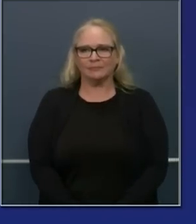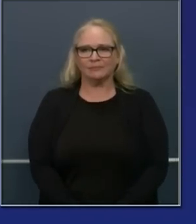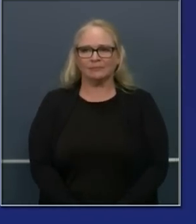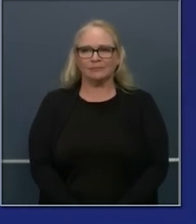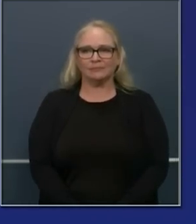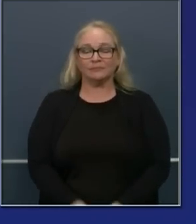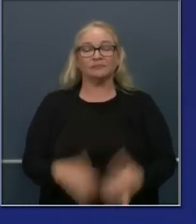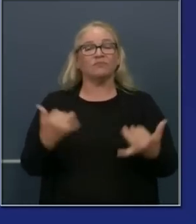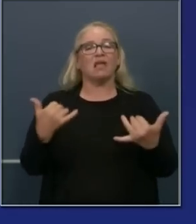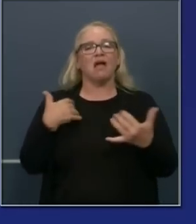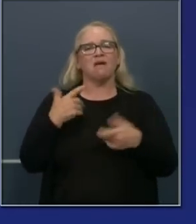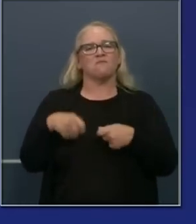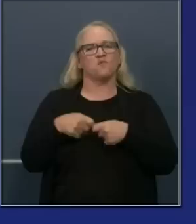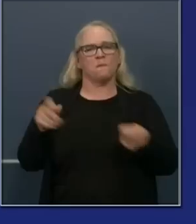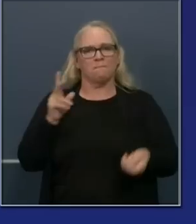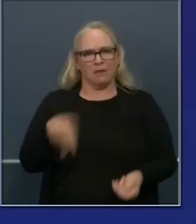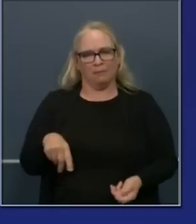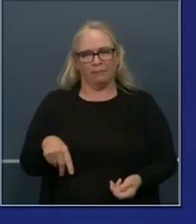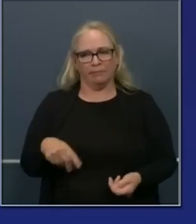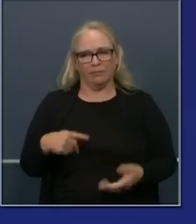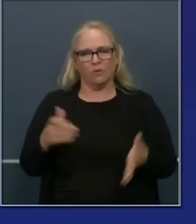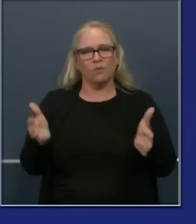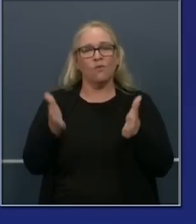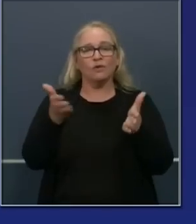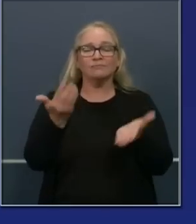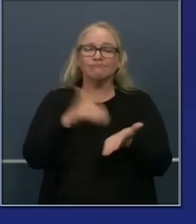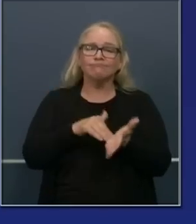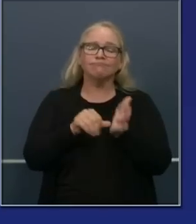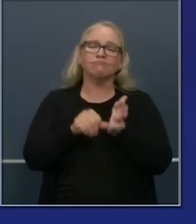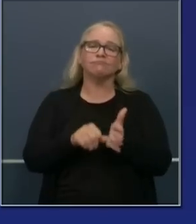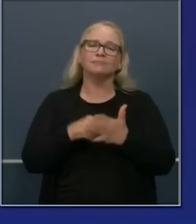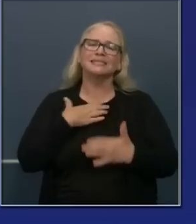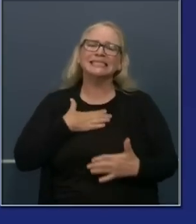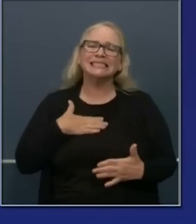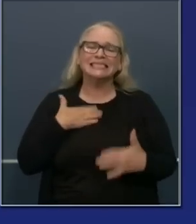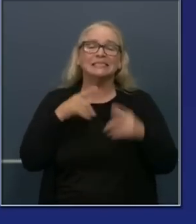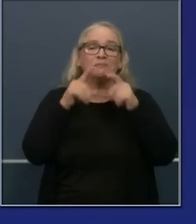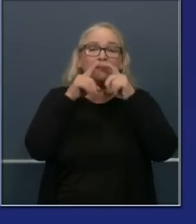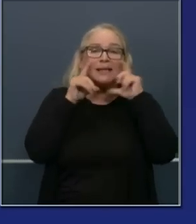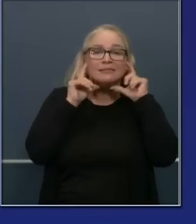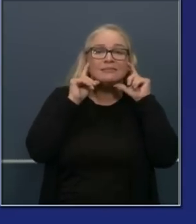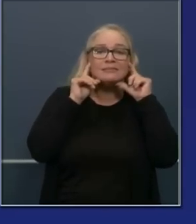NEED TO BE SUPPORTED. AS ALWAYS I END THESE PRESENTATIONS AS I OFTEN AGAIN